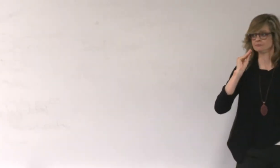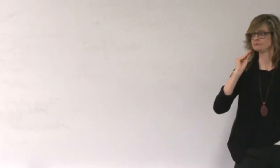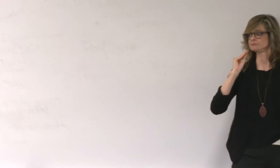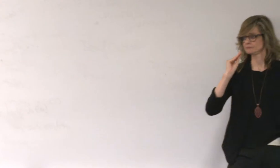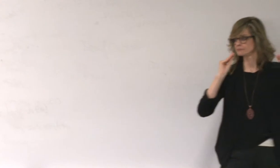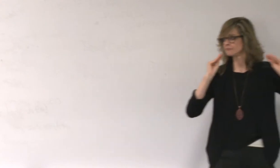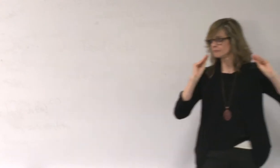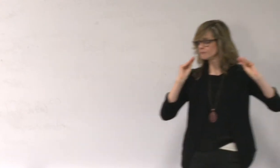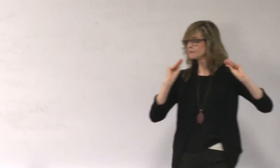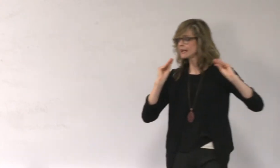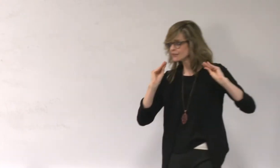BUT THERE WAS TEACHING.